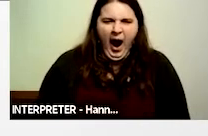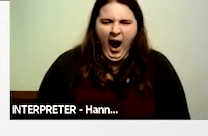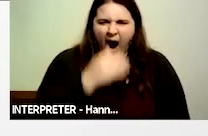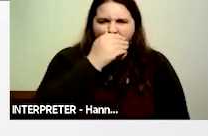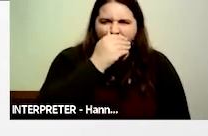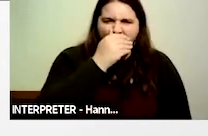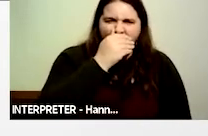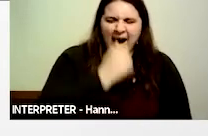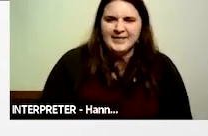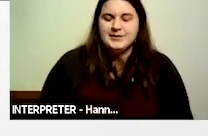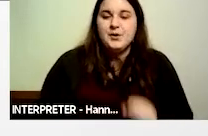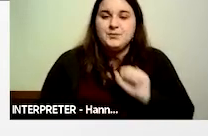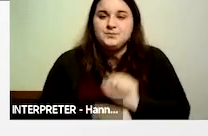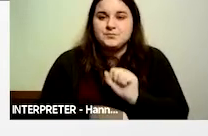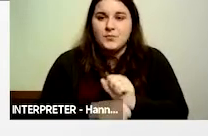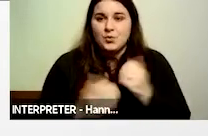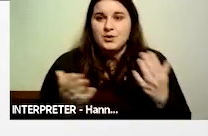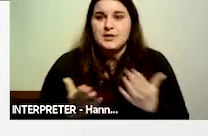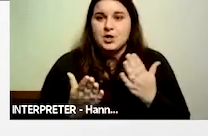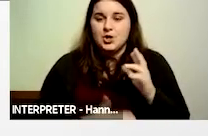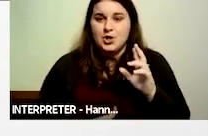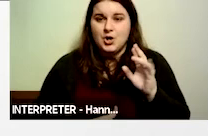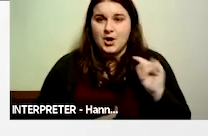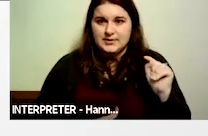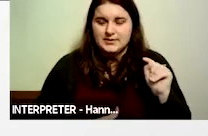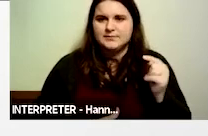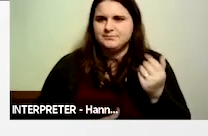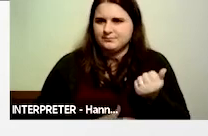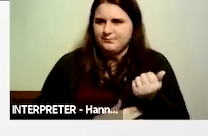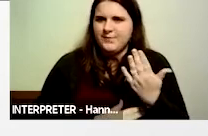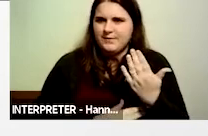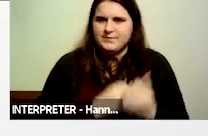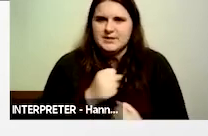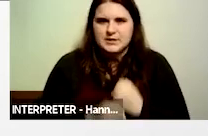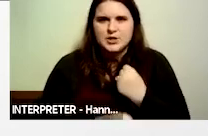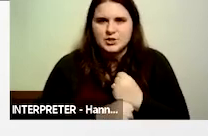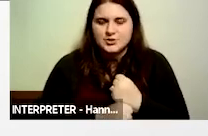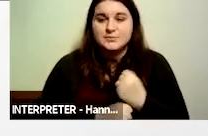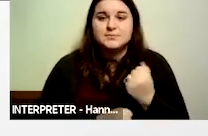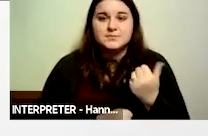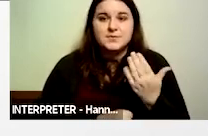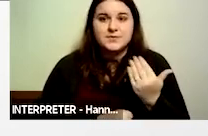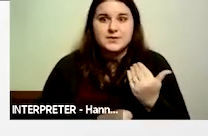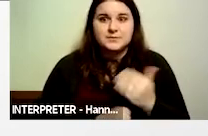15th year recognition this year. So I've been here a number of years now. Ben Woelk: And during that time we've been able to build a